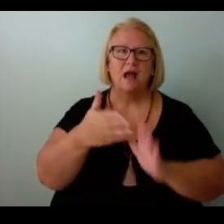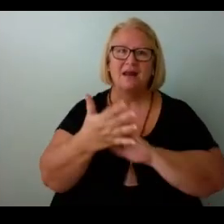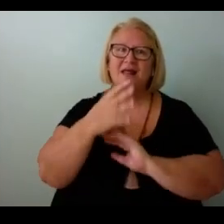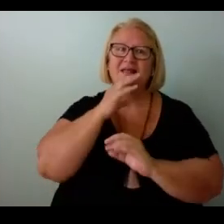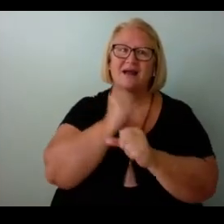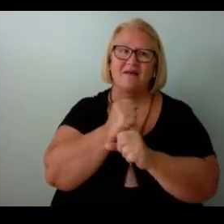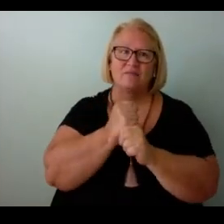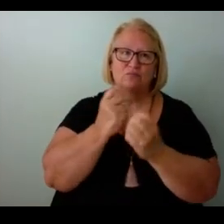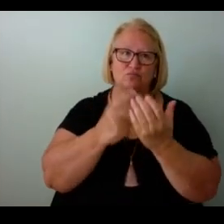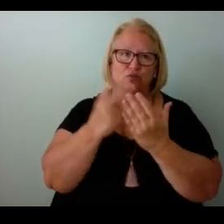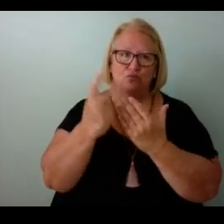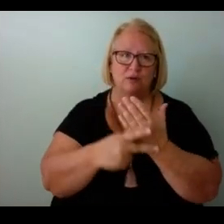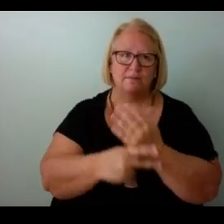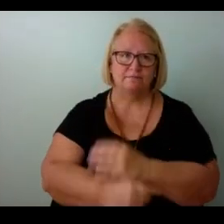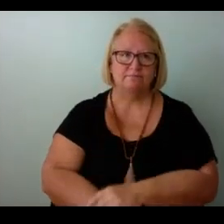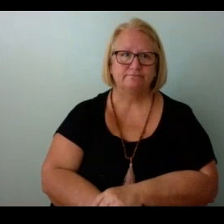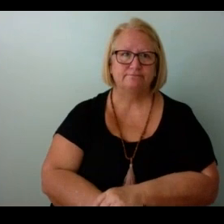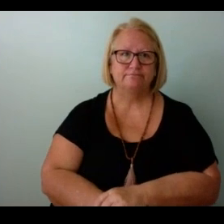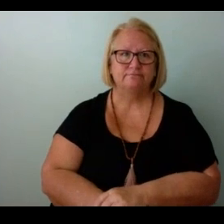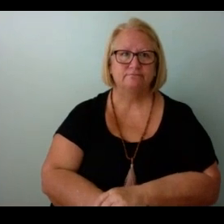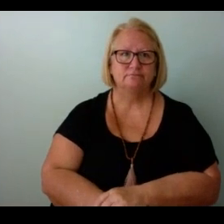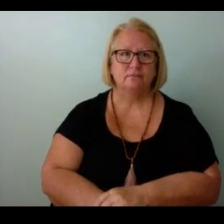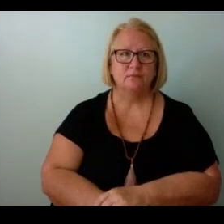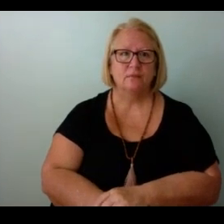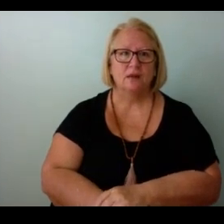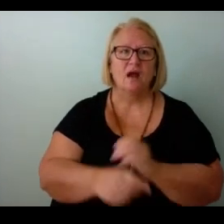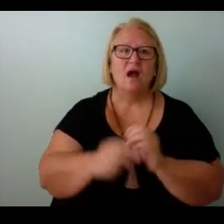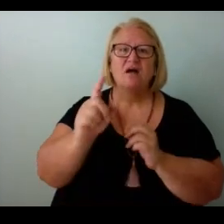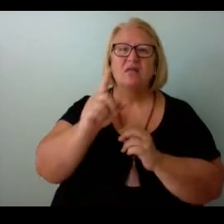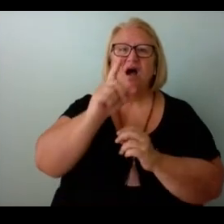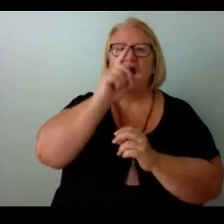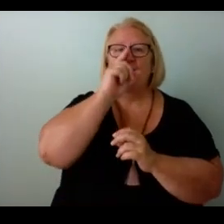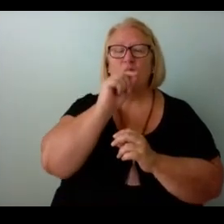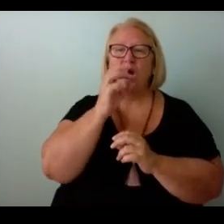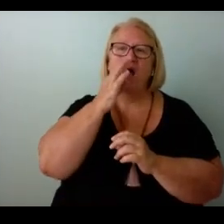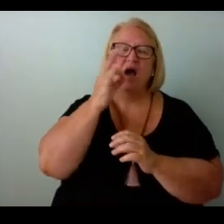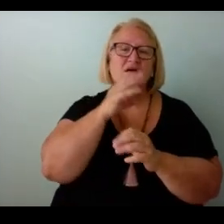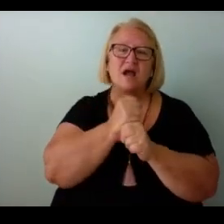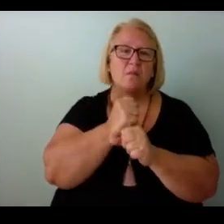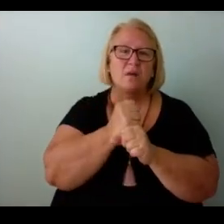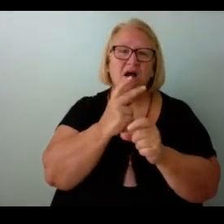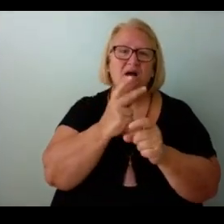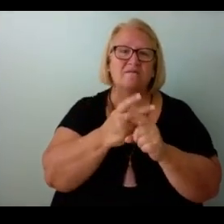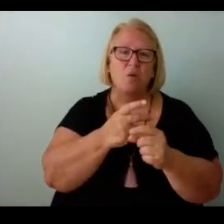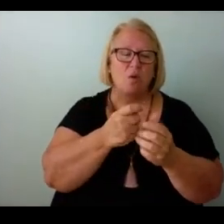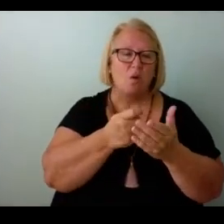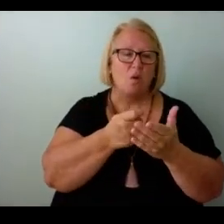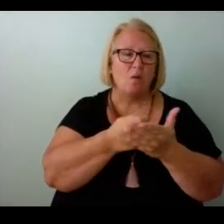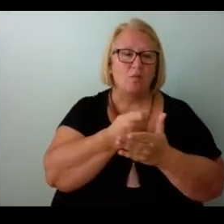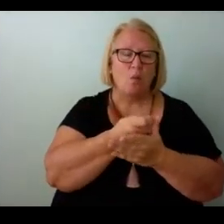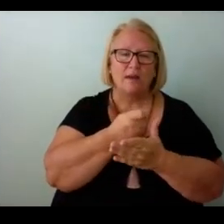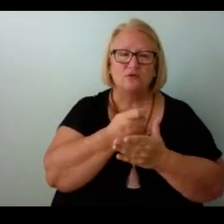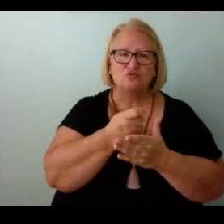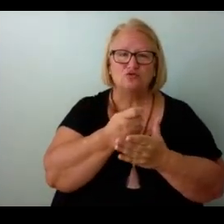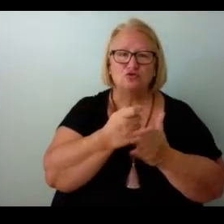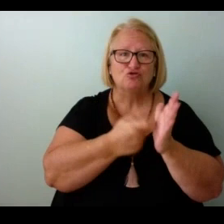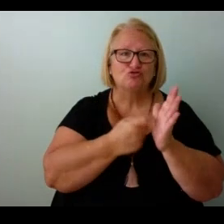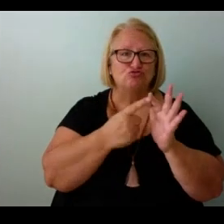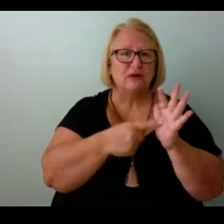So a client could present to the government could ask for a mortgage relief loan.